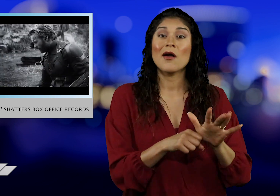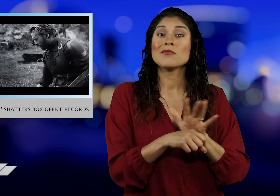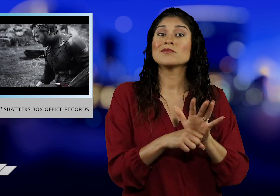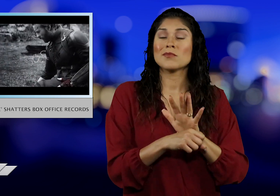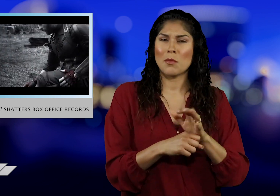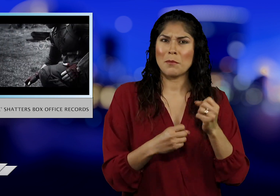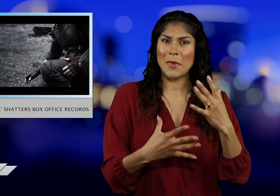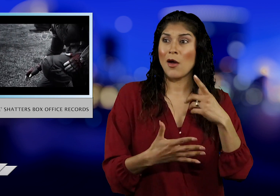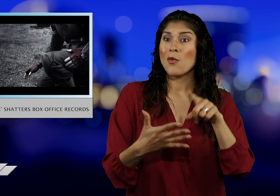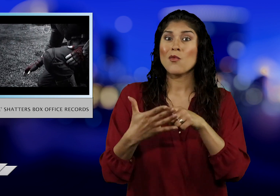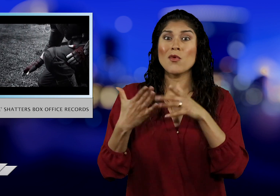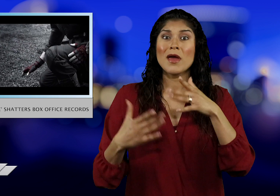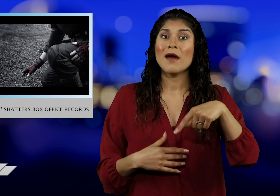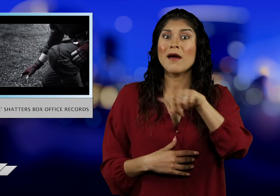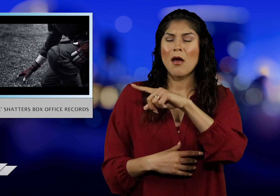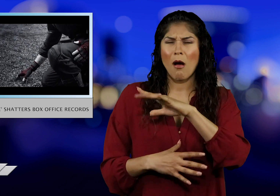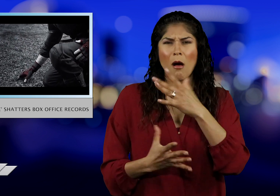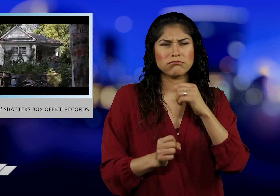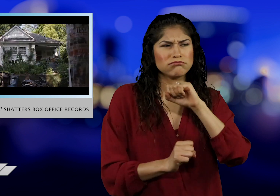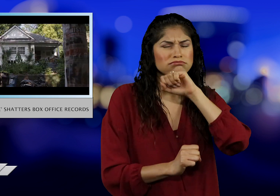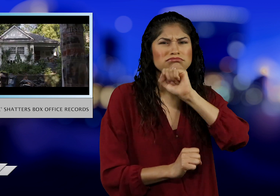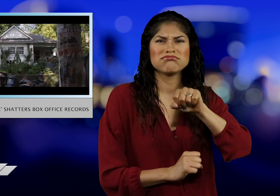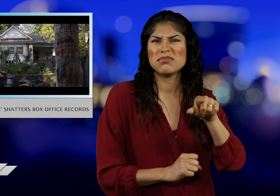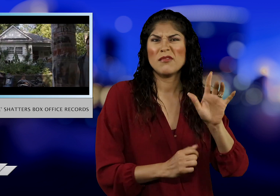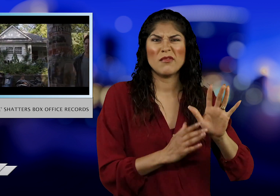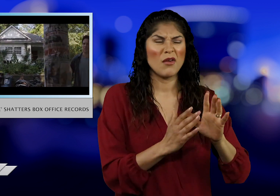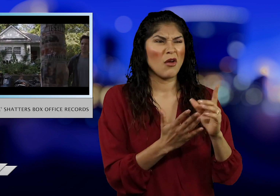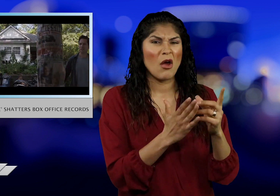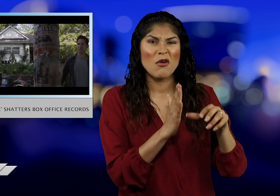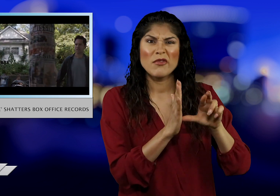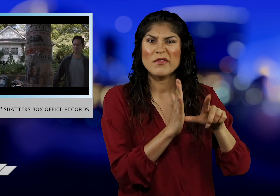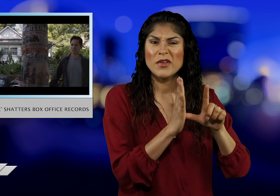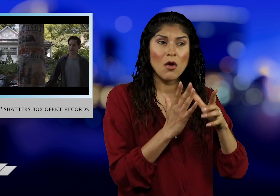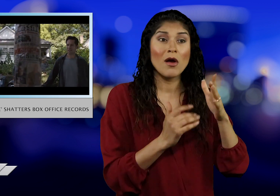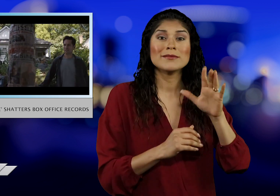The film was also a huge hit with critics.